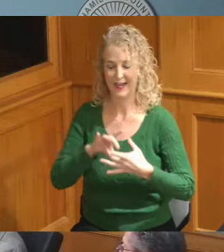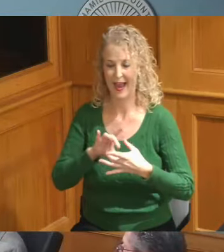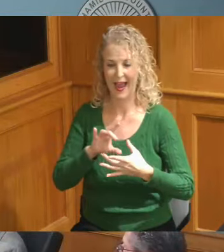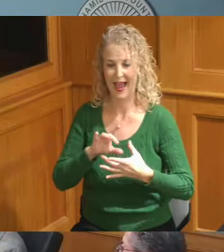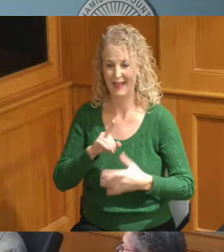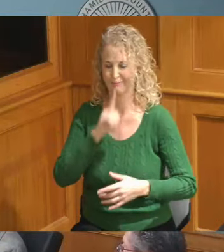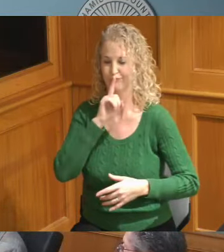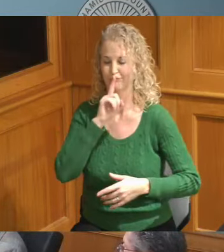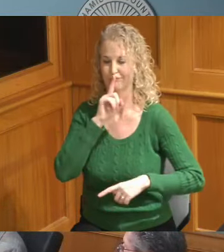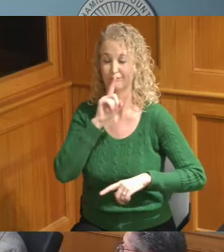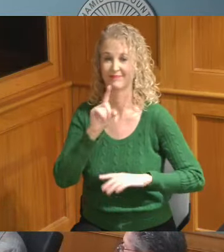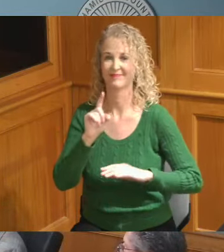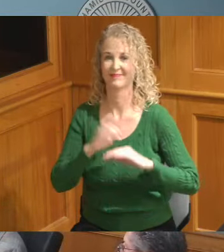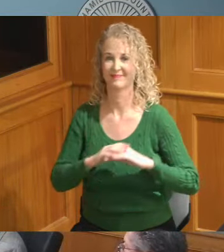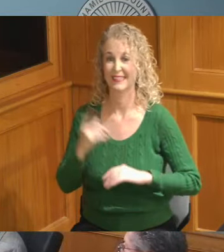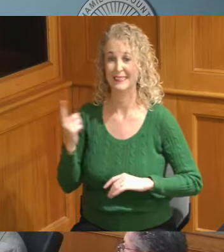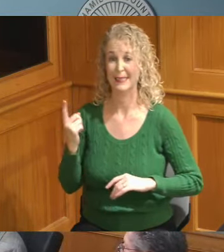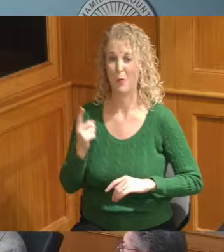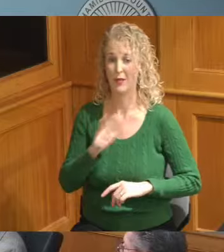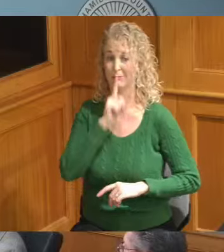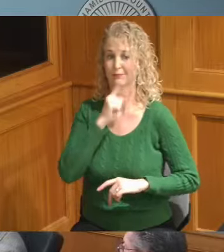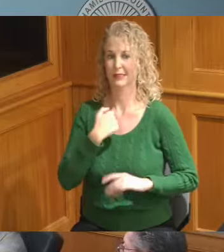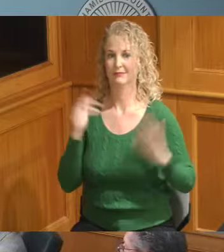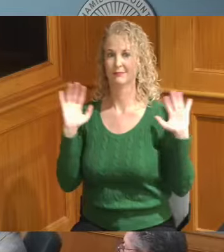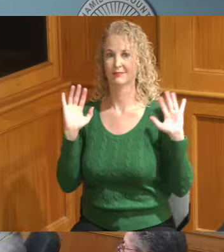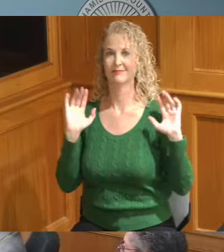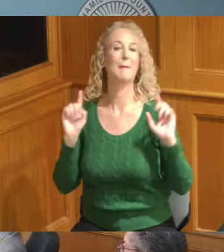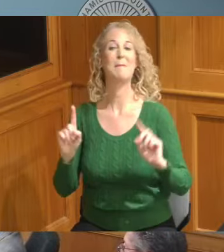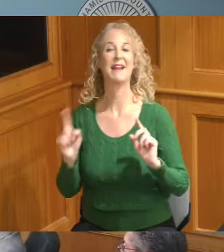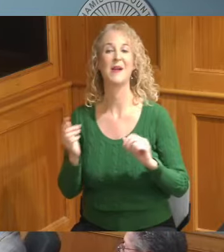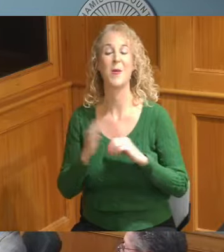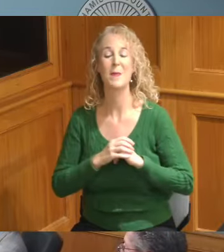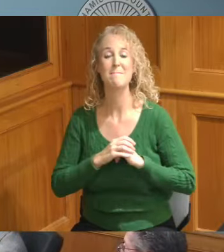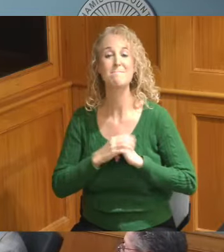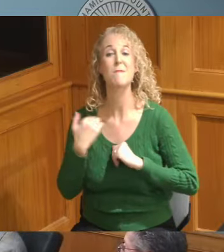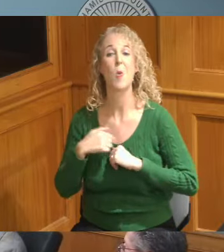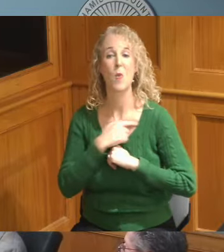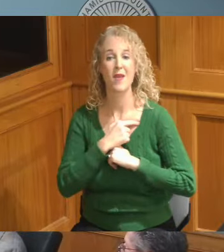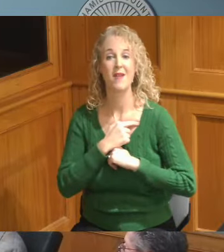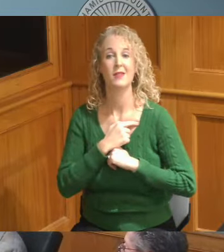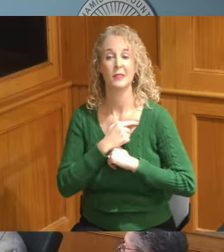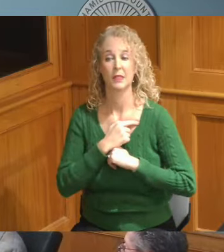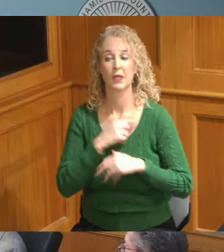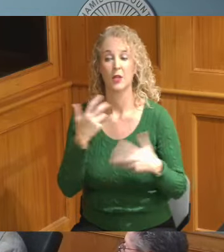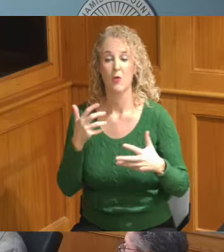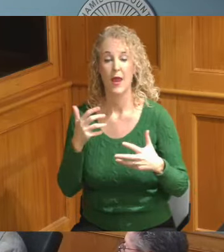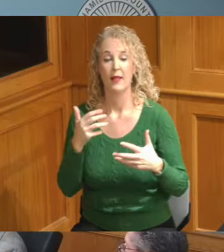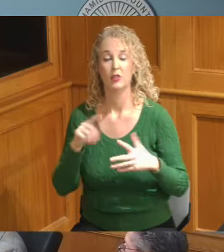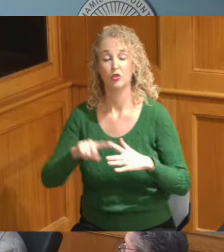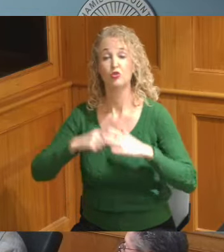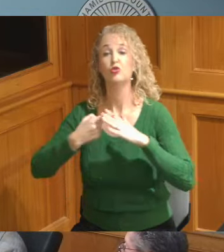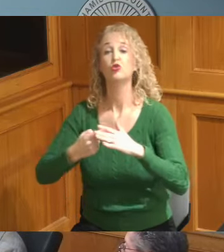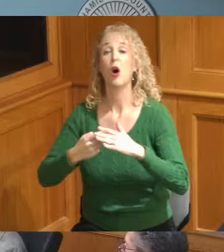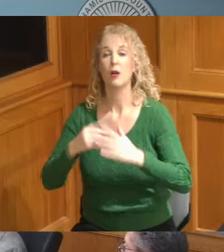speak there for a minute. we we we we've actually have some some processes we're starting it. It's